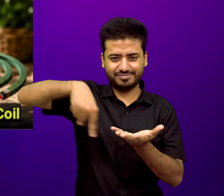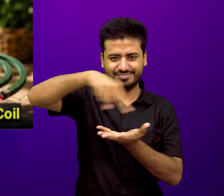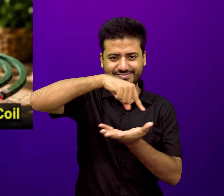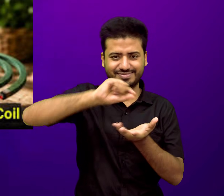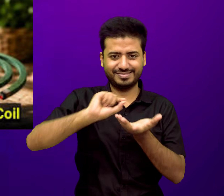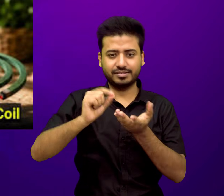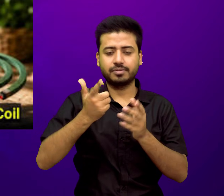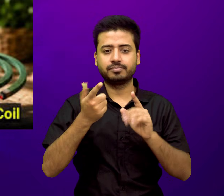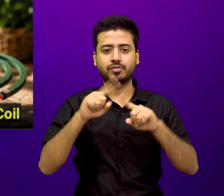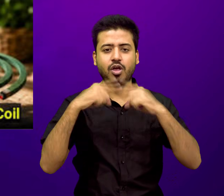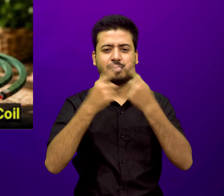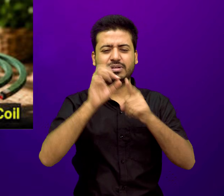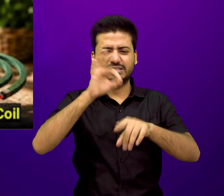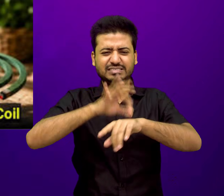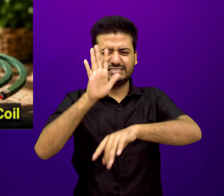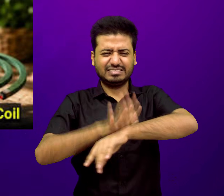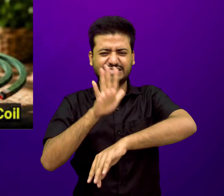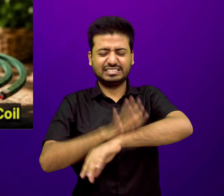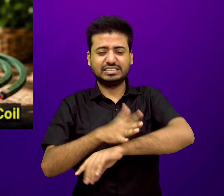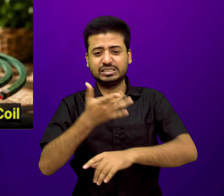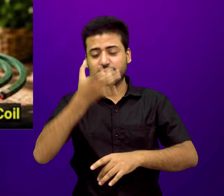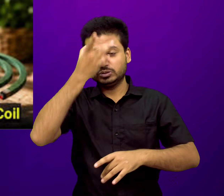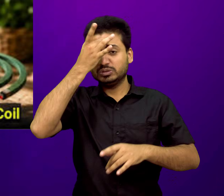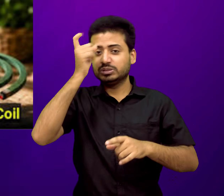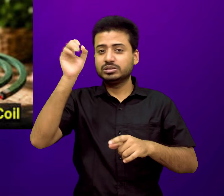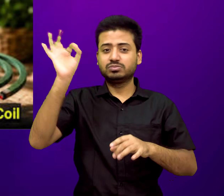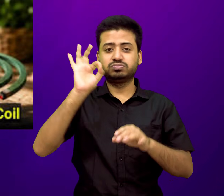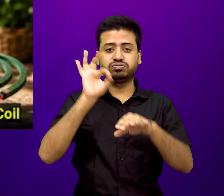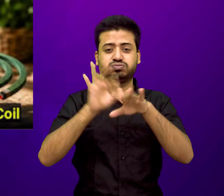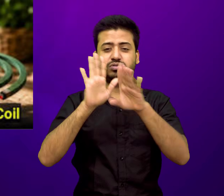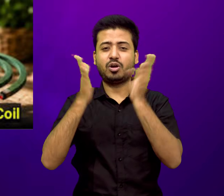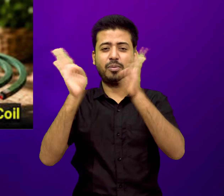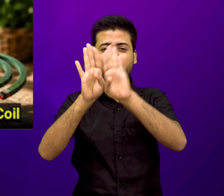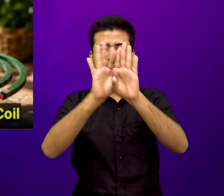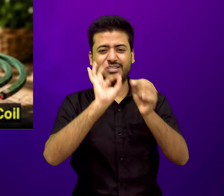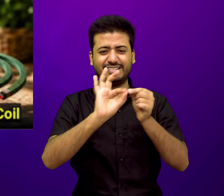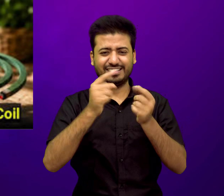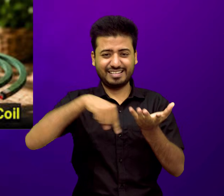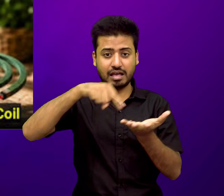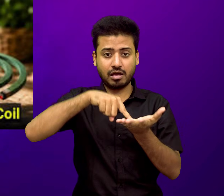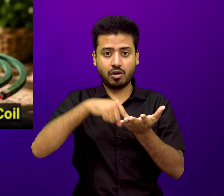the air, they can react with naturally occurring indoor ozone to create secondary pollutants,